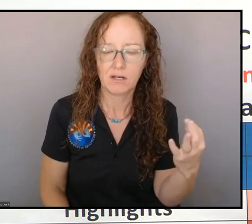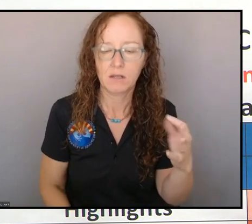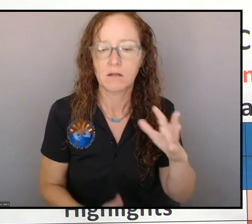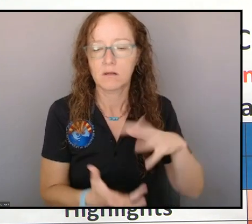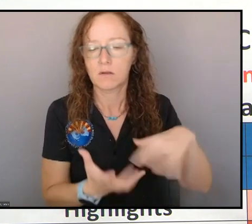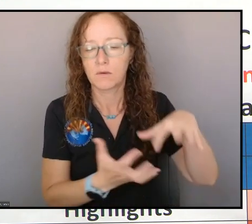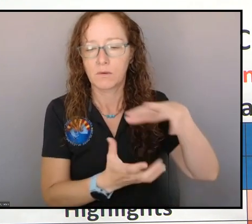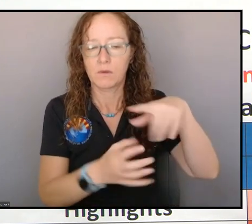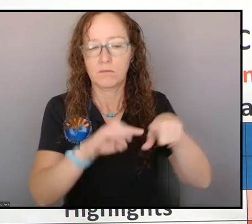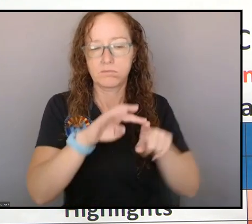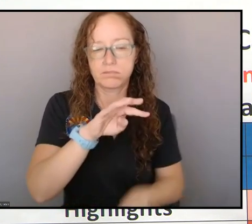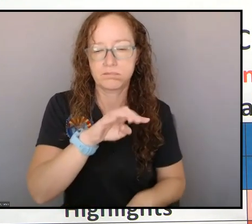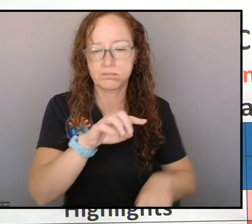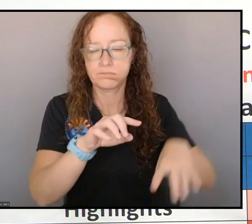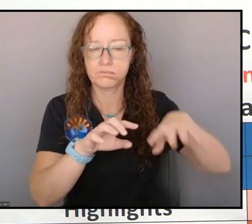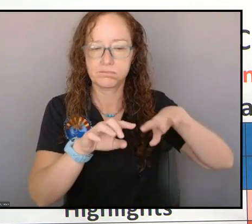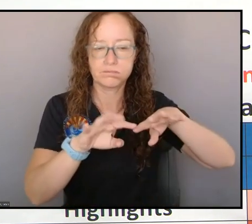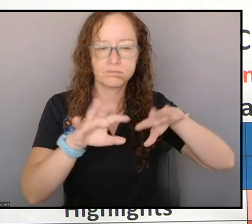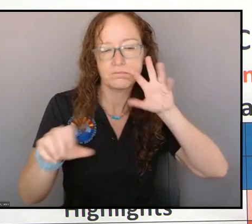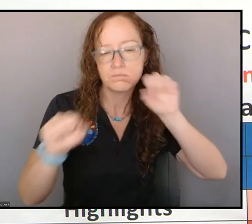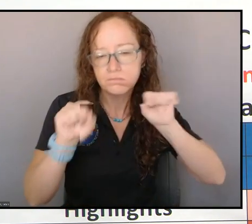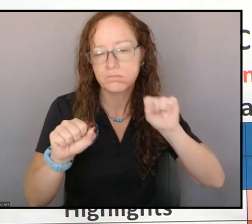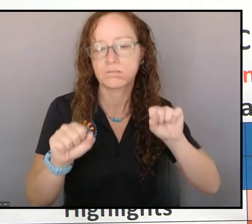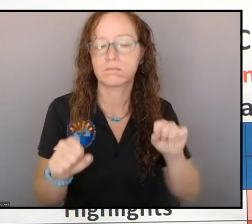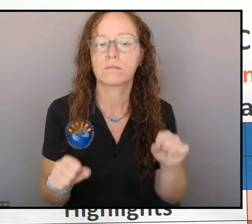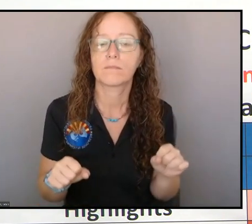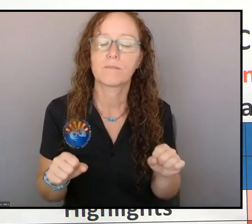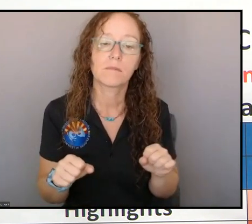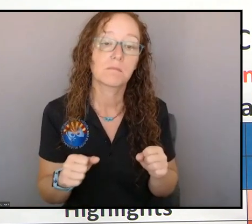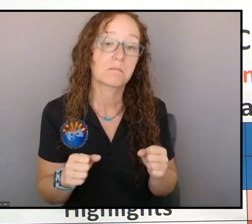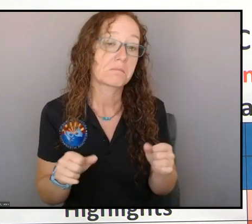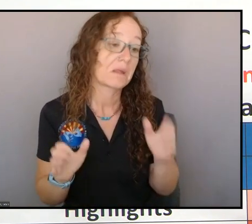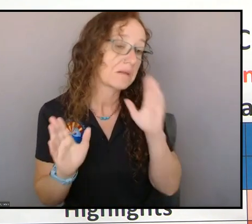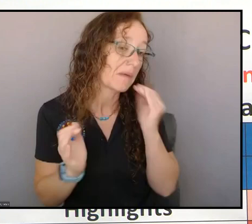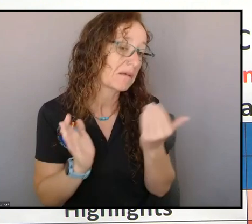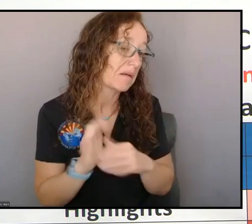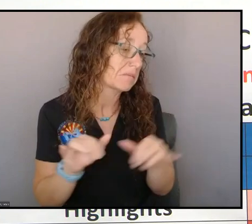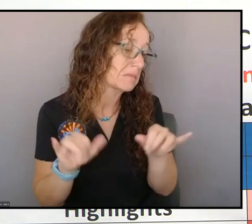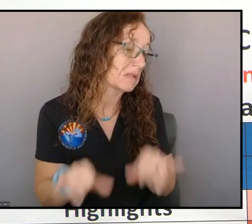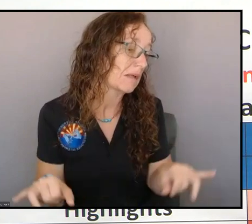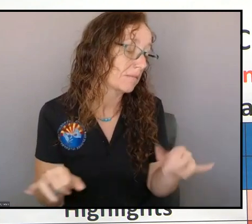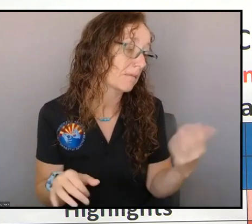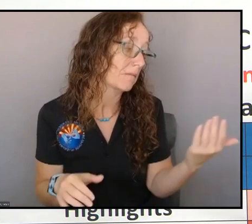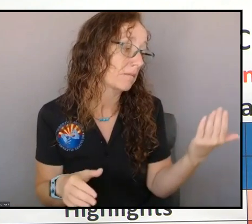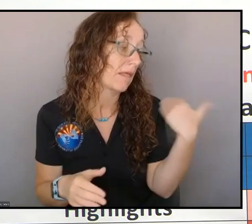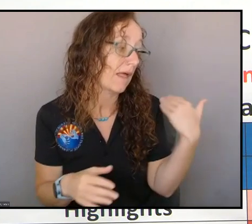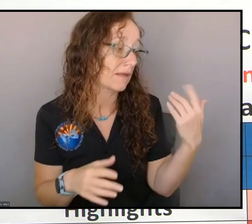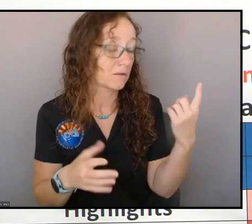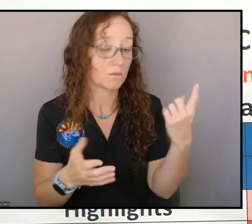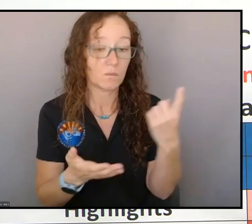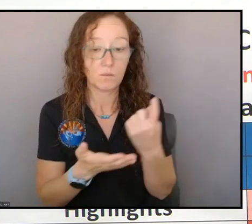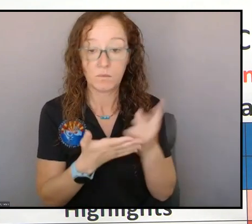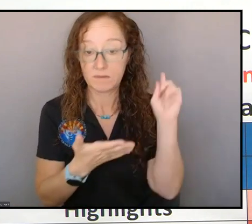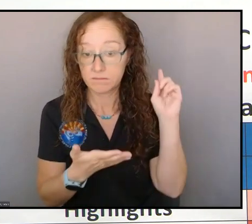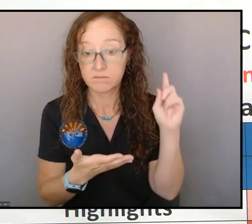last week and that we're not expecting widespread wetting rain with it. There could be some thunderstorms that